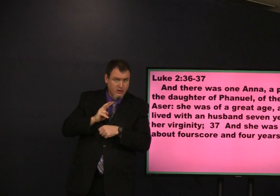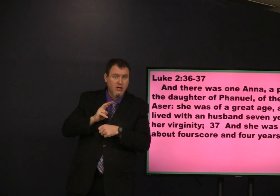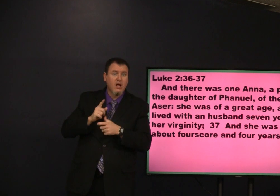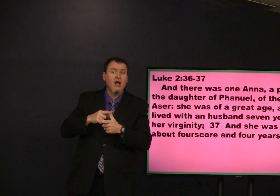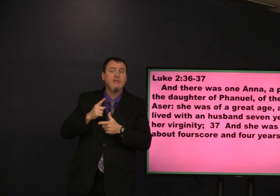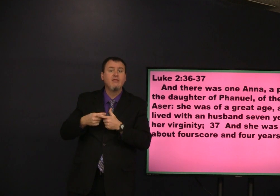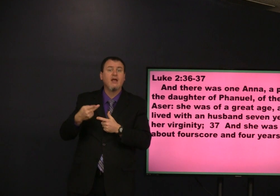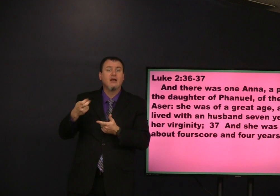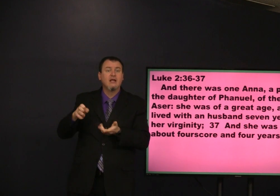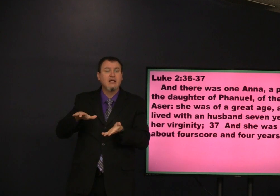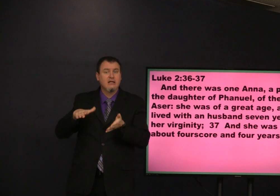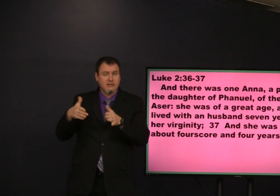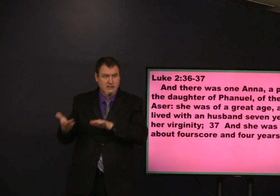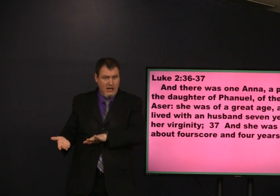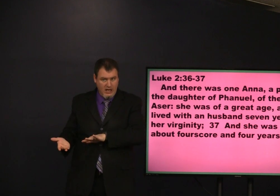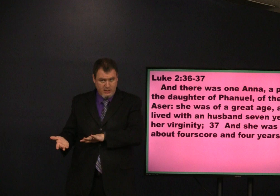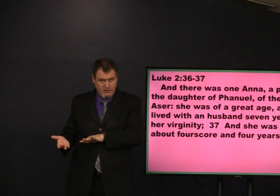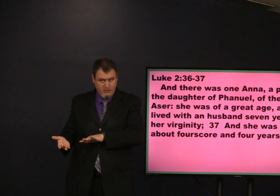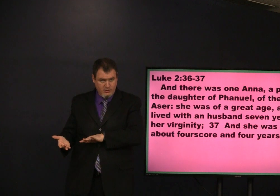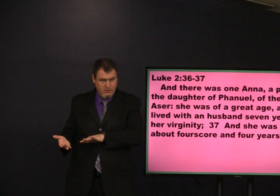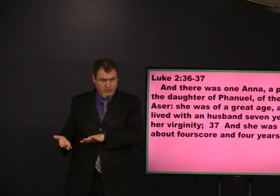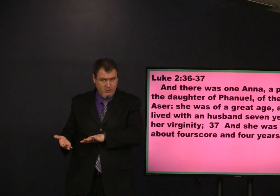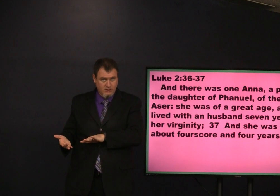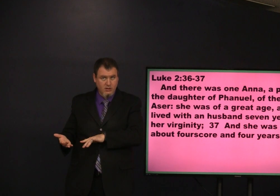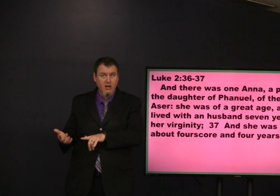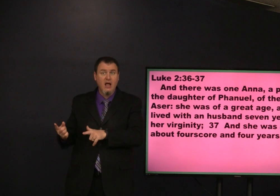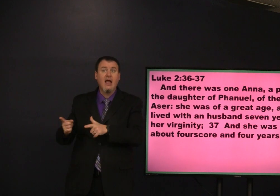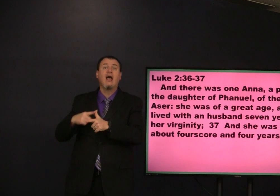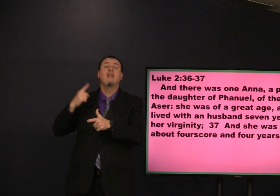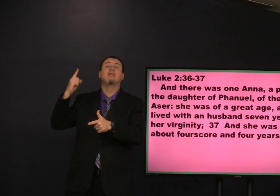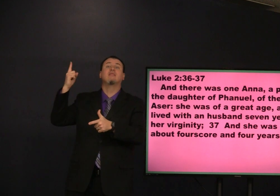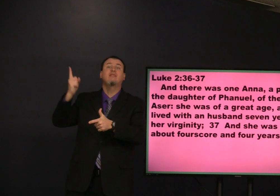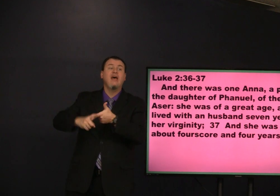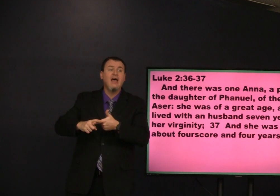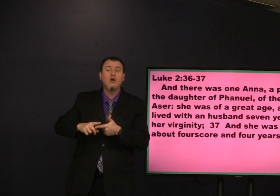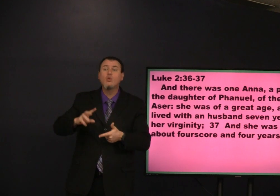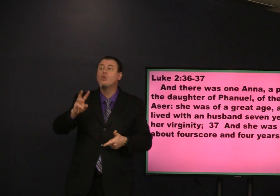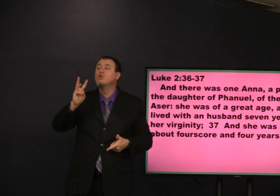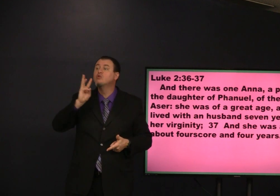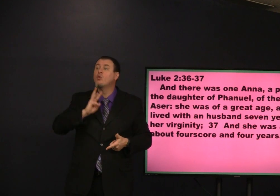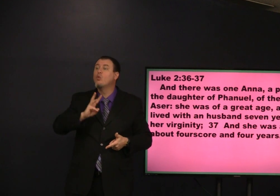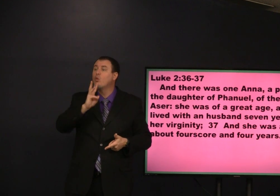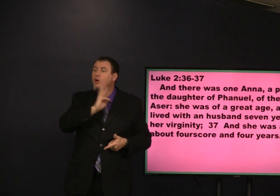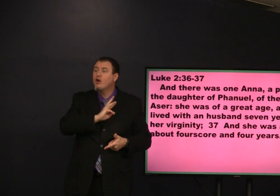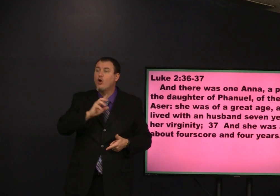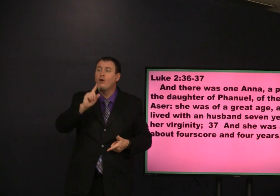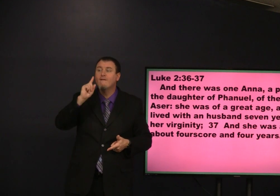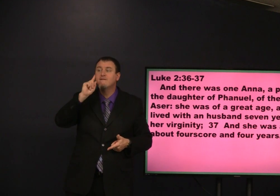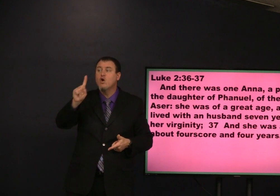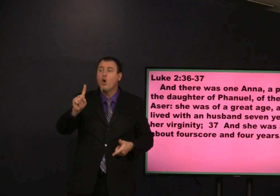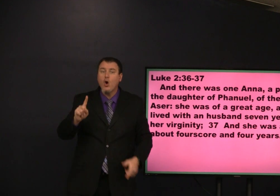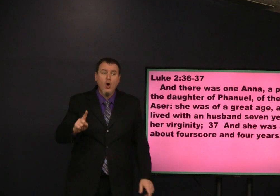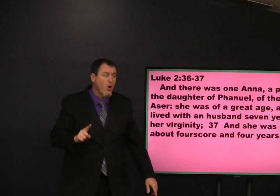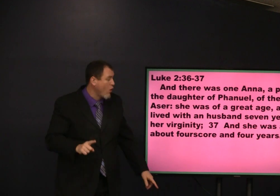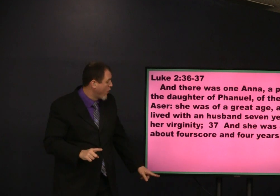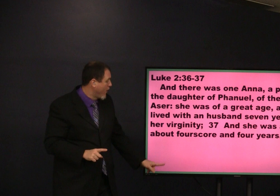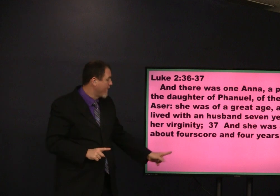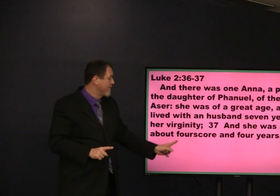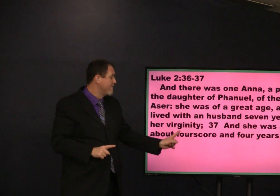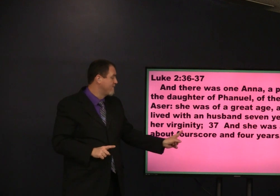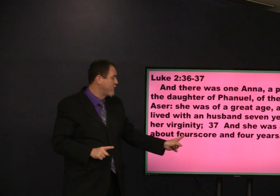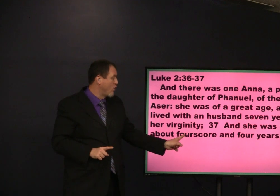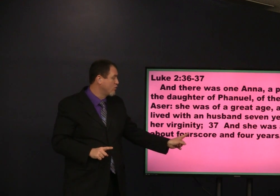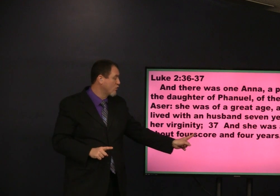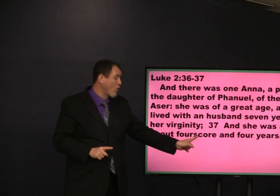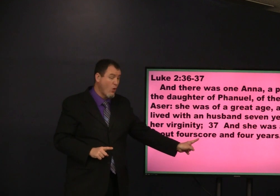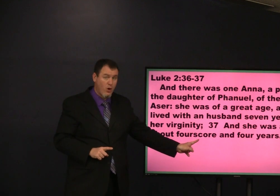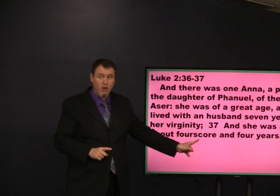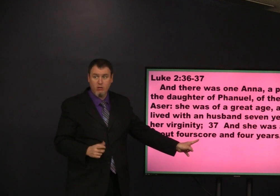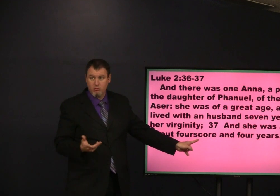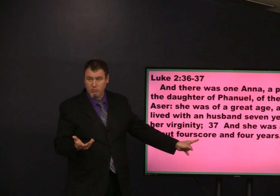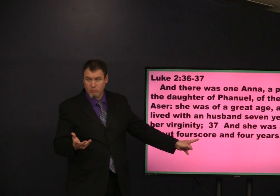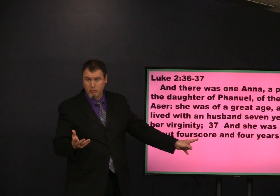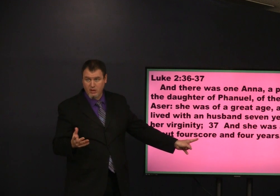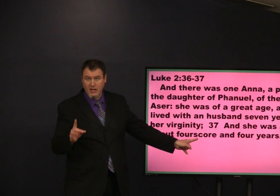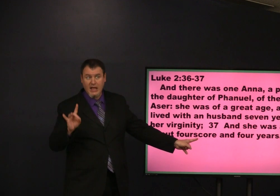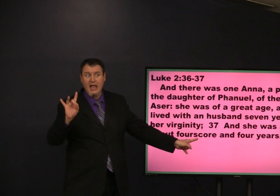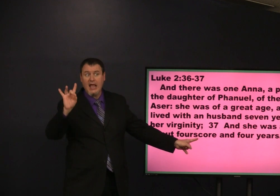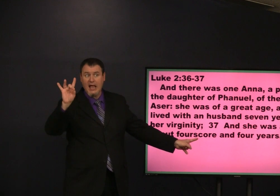for seven seven years and then she died and she was a widow for score